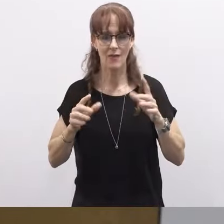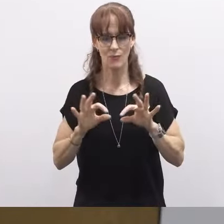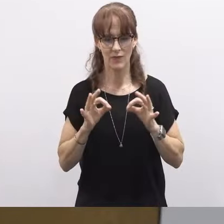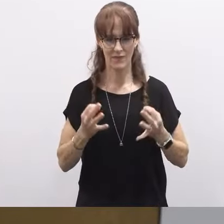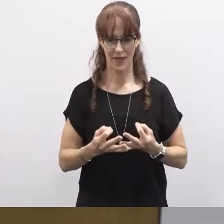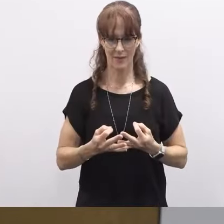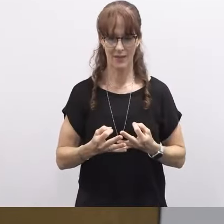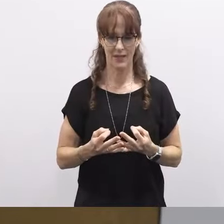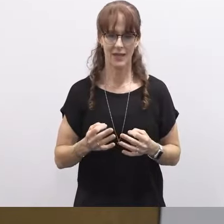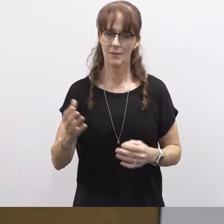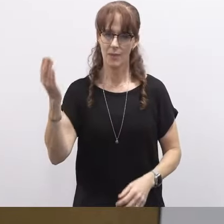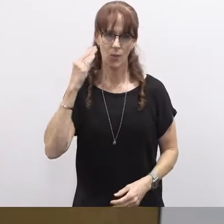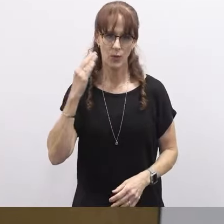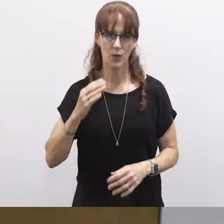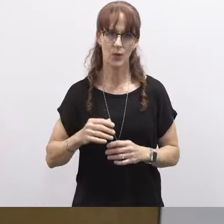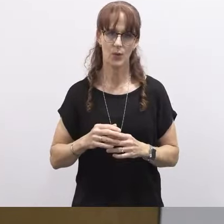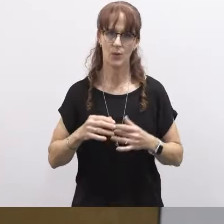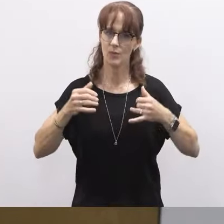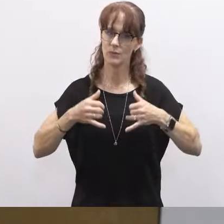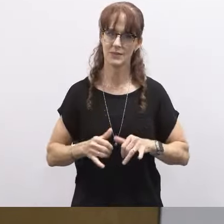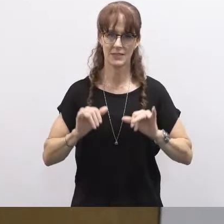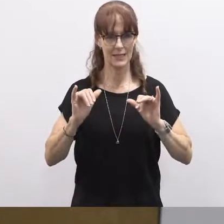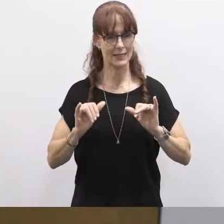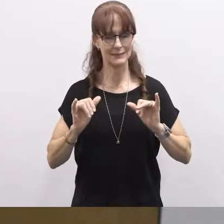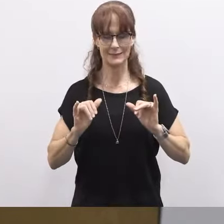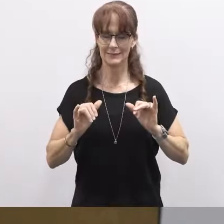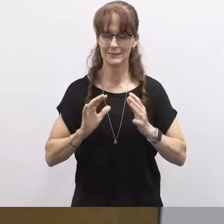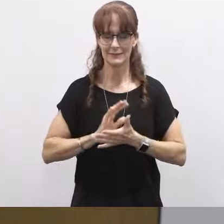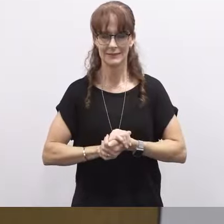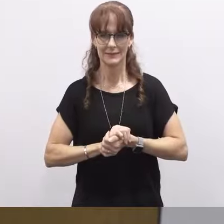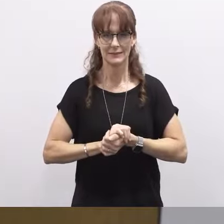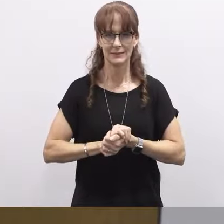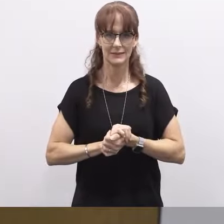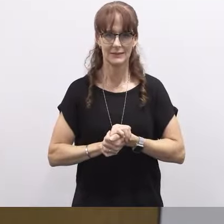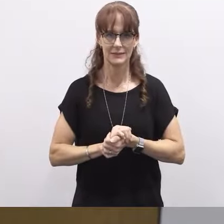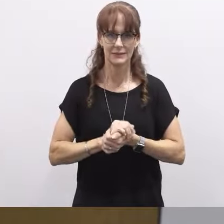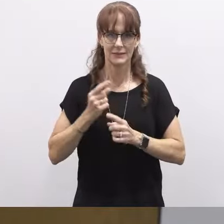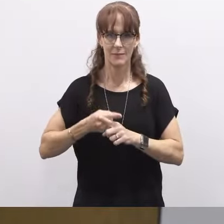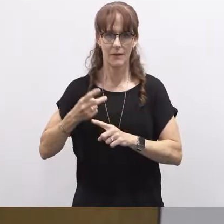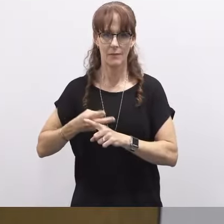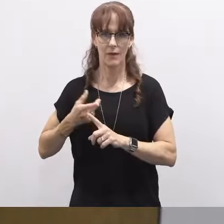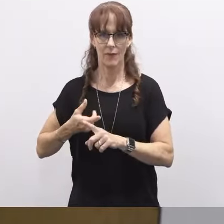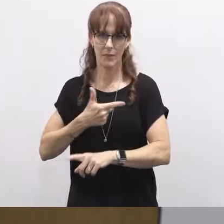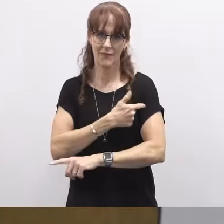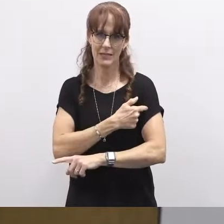But we knew that we were still a few months away from the vaccine.